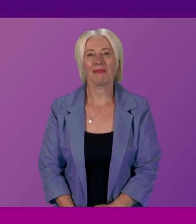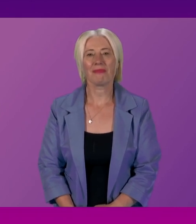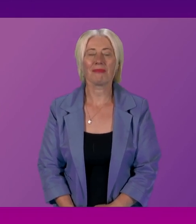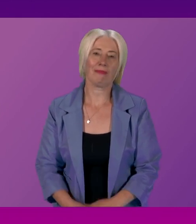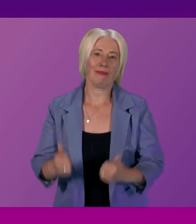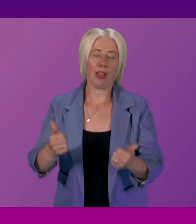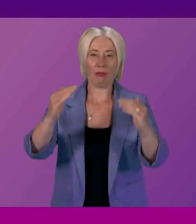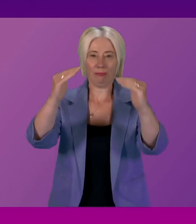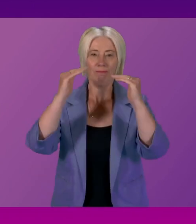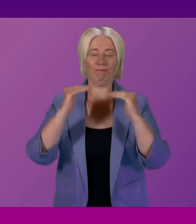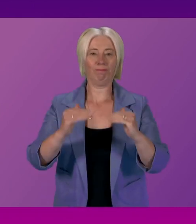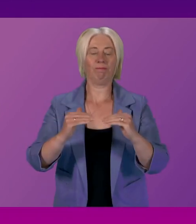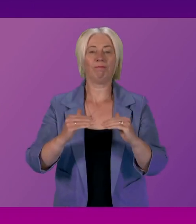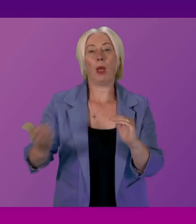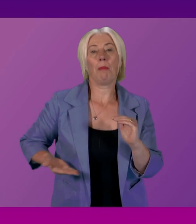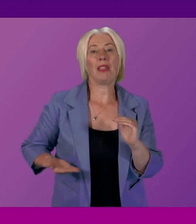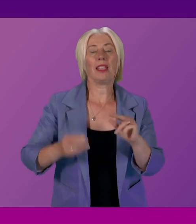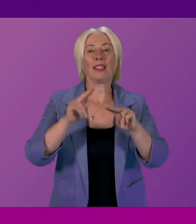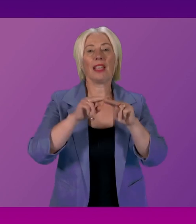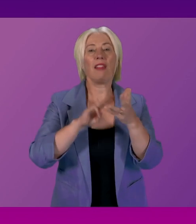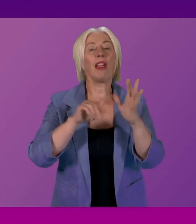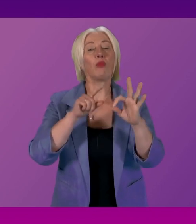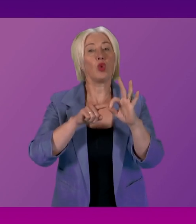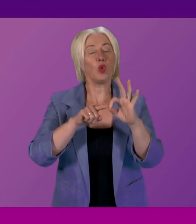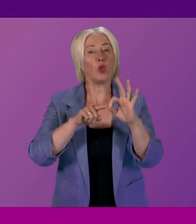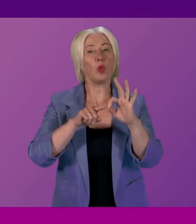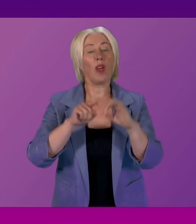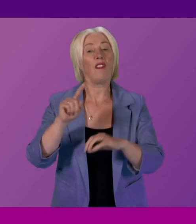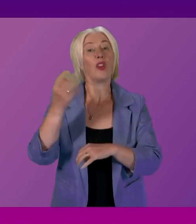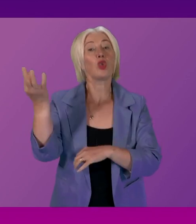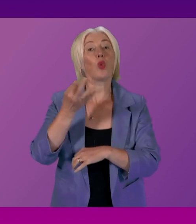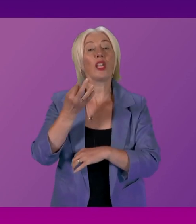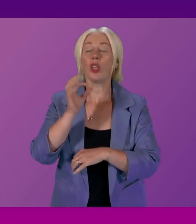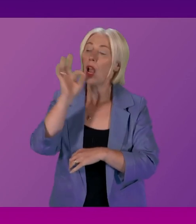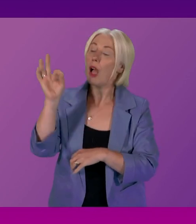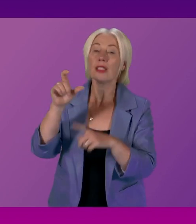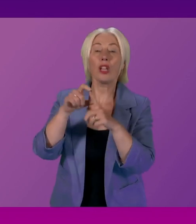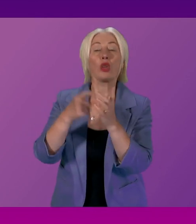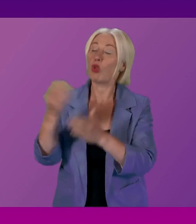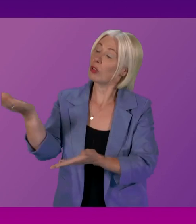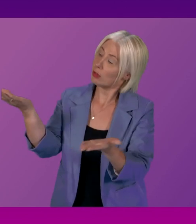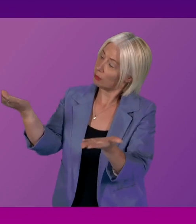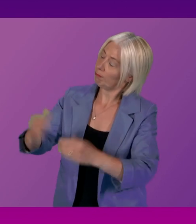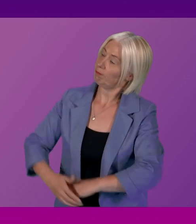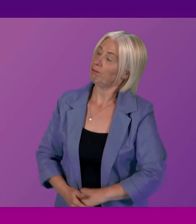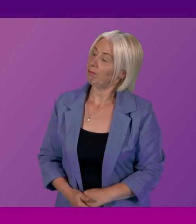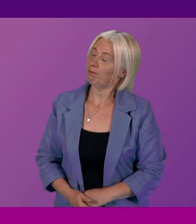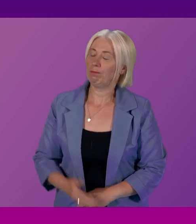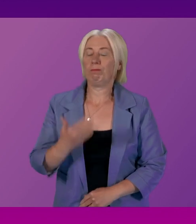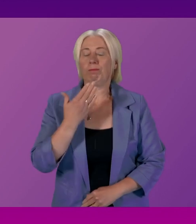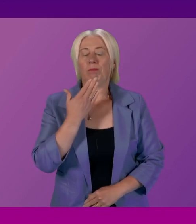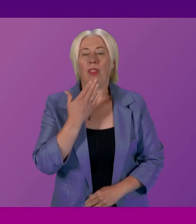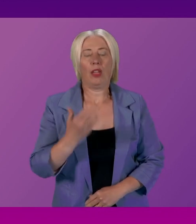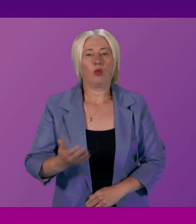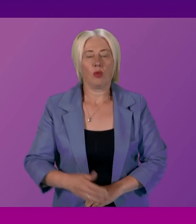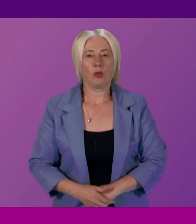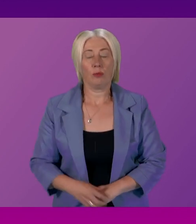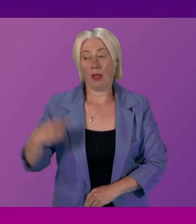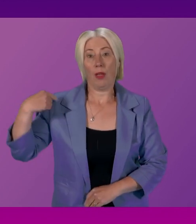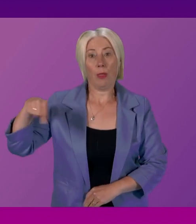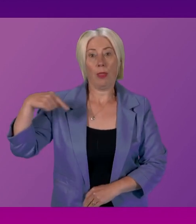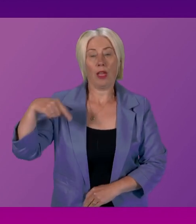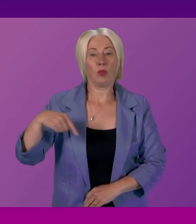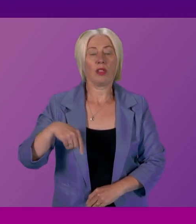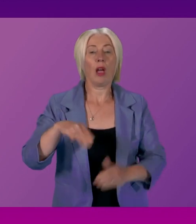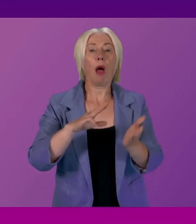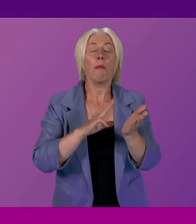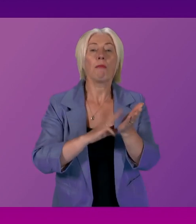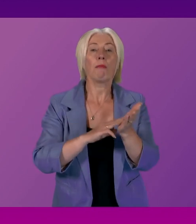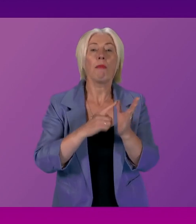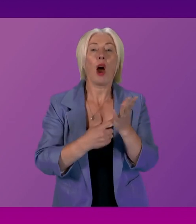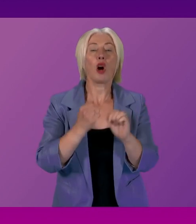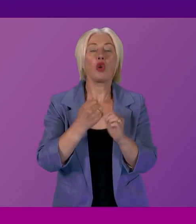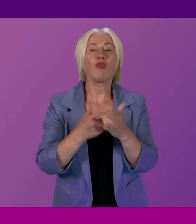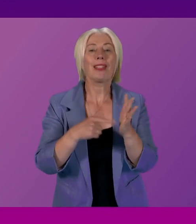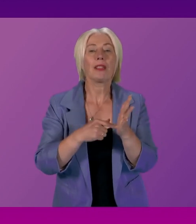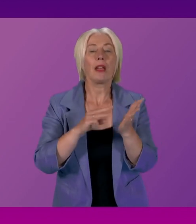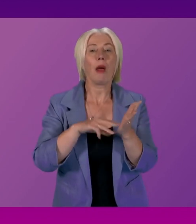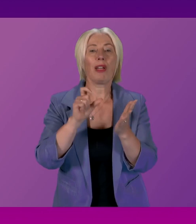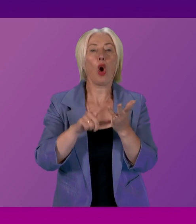This week, Margaret McColl, who is from Lanarkshire, described her ordeal when